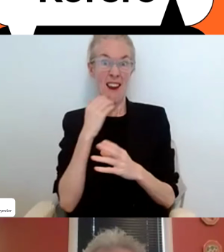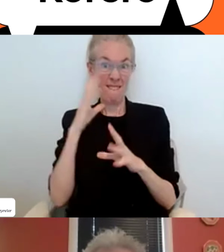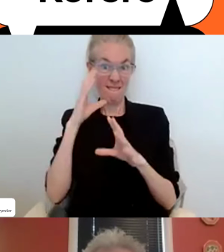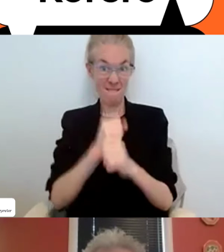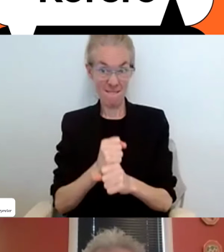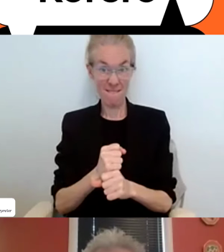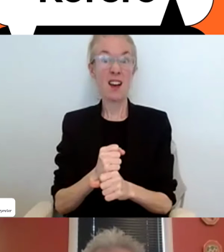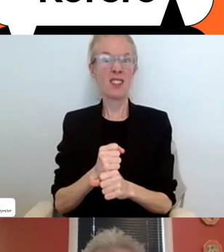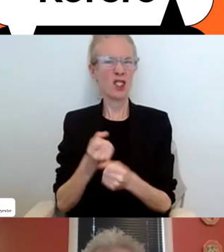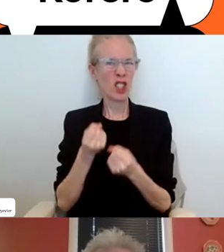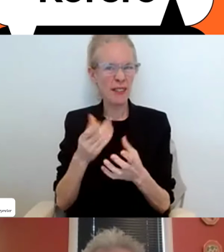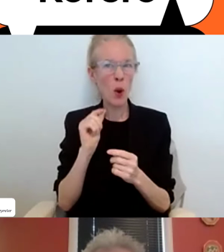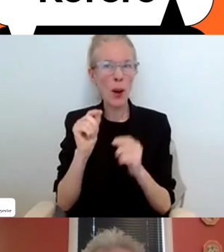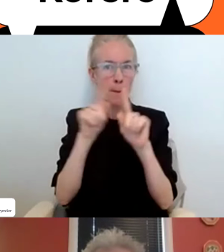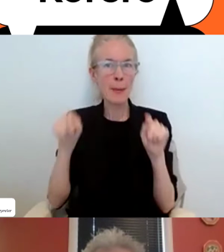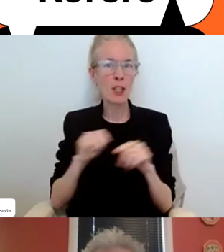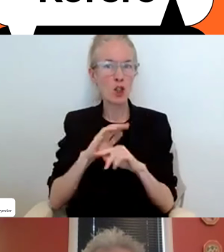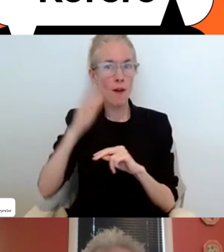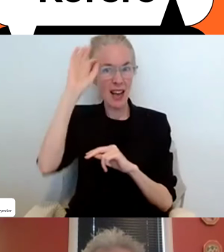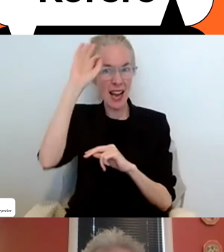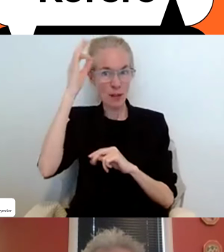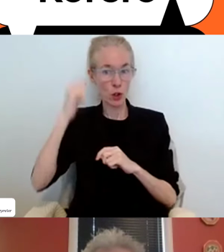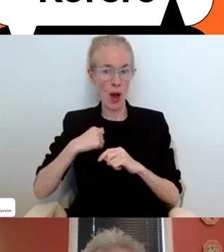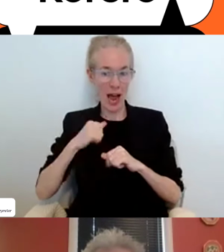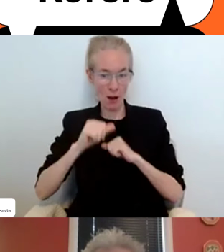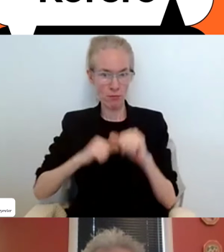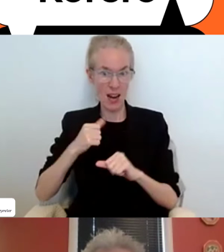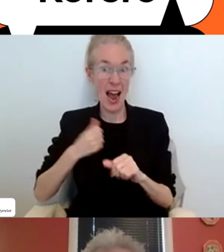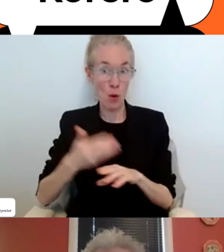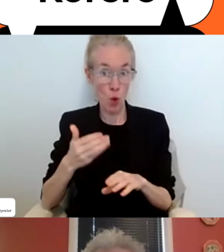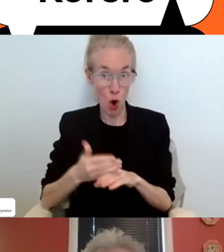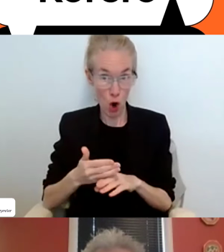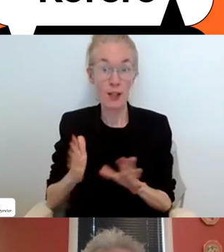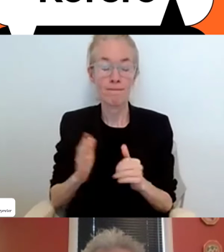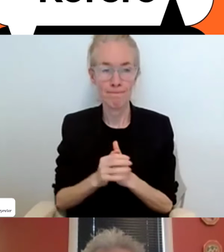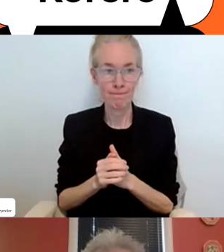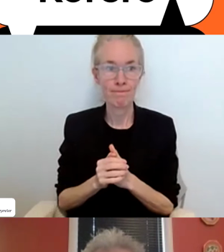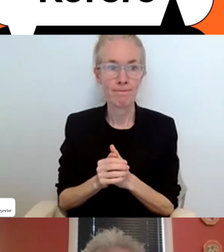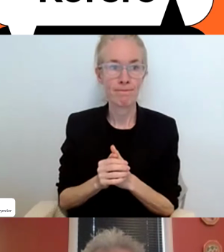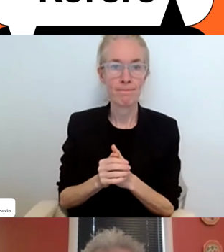of the discussion. Thank you. Cheers Len. Hey it's great to see that